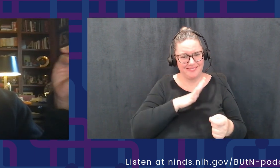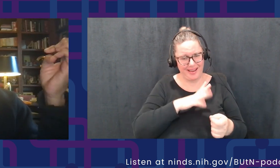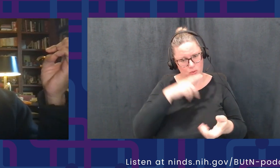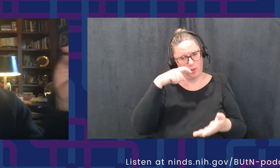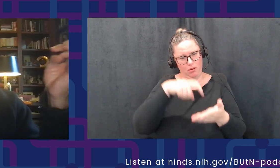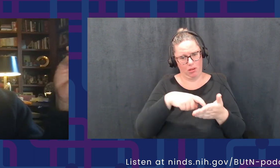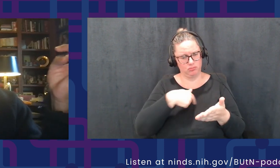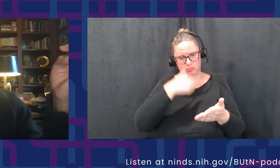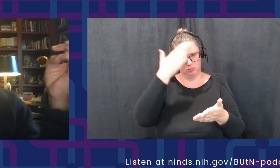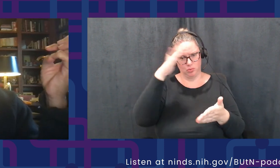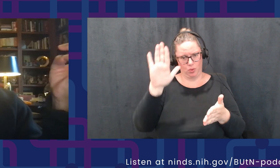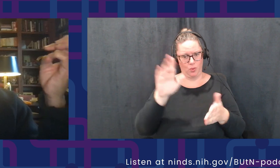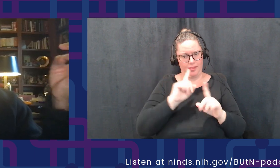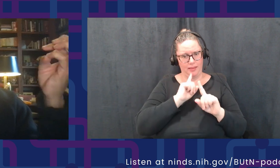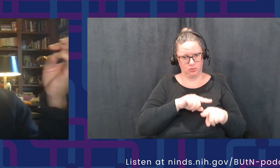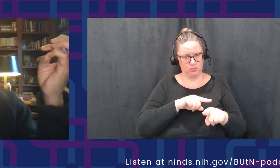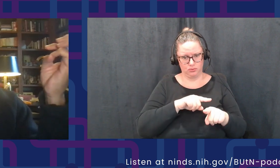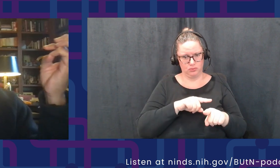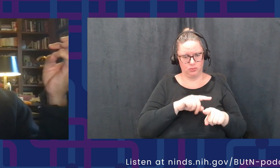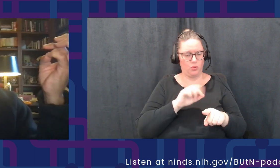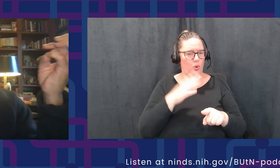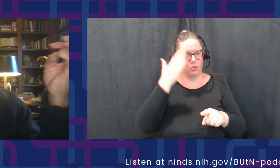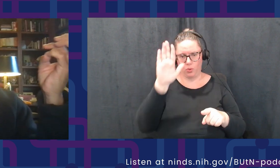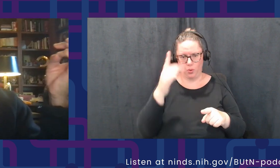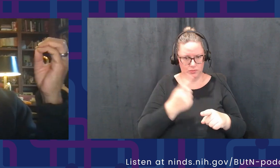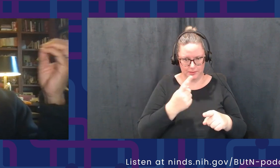It's okay to acknowledge that you don't know something.